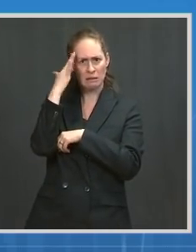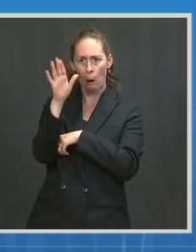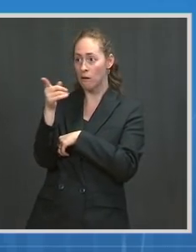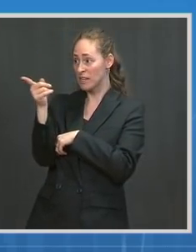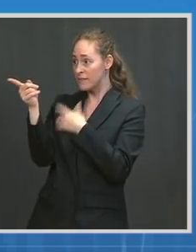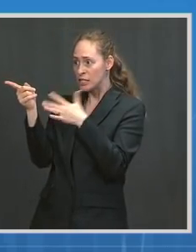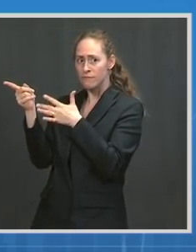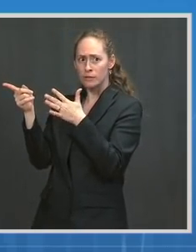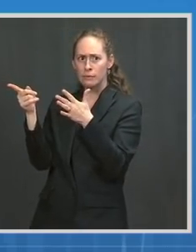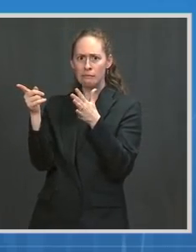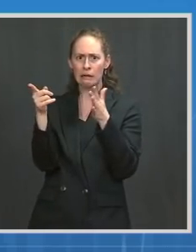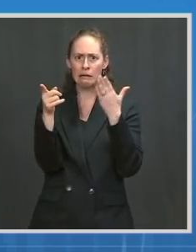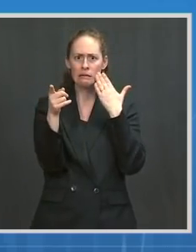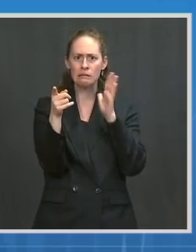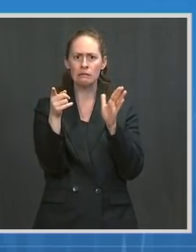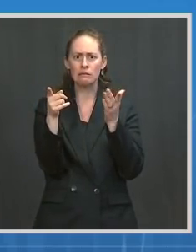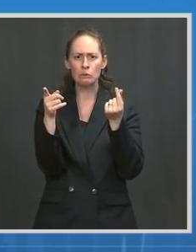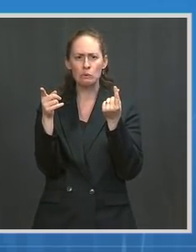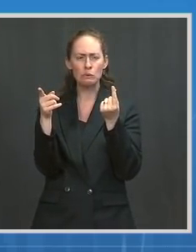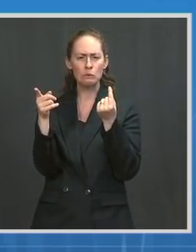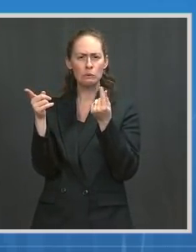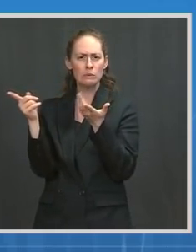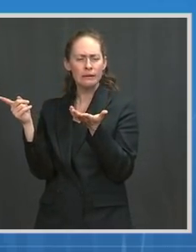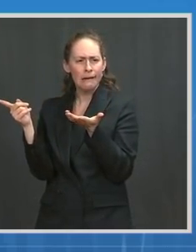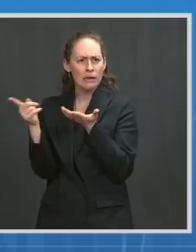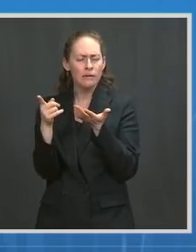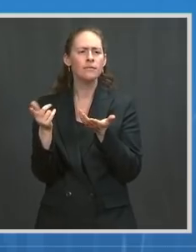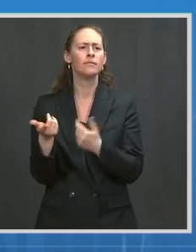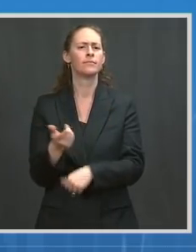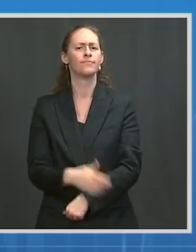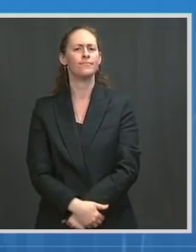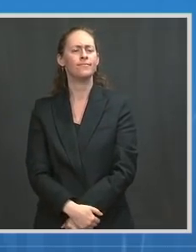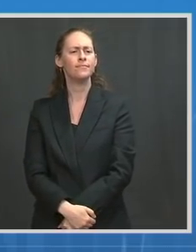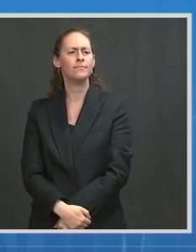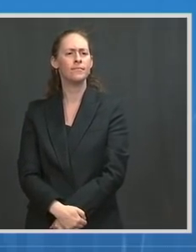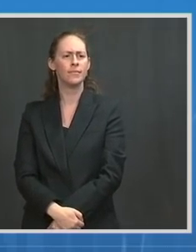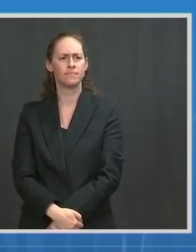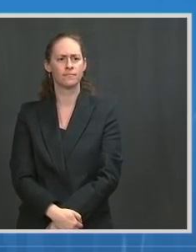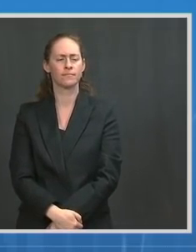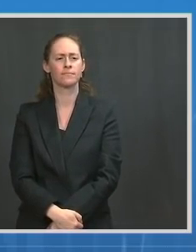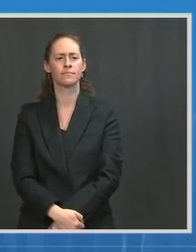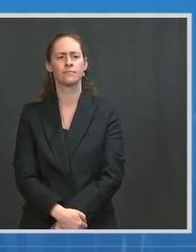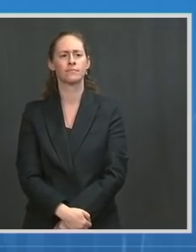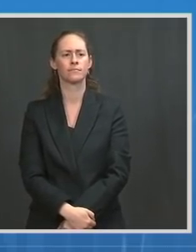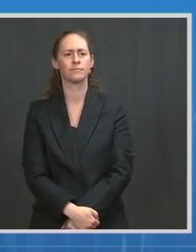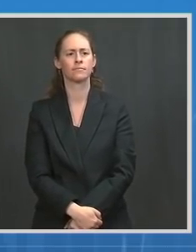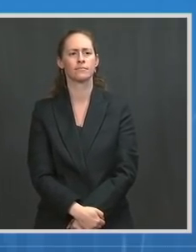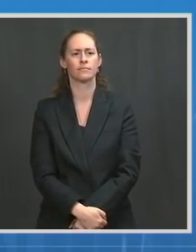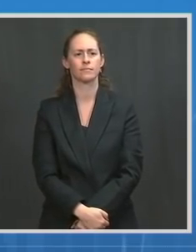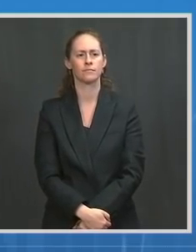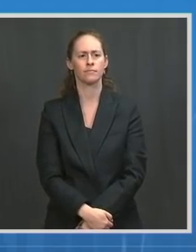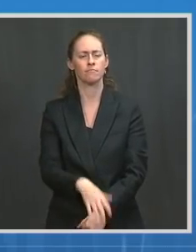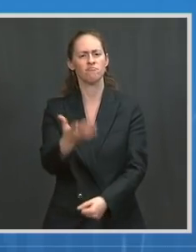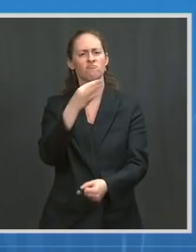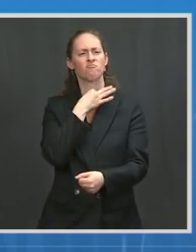that are traveling if it's not in small or outdoor -- small or big gatherings? Dr. Walensky: Yeah, thank you for that.